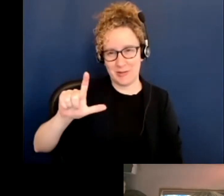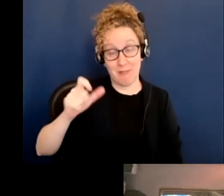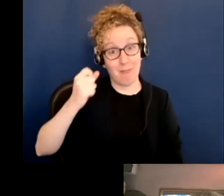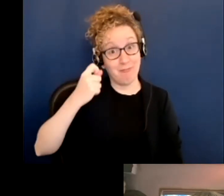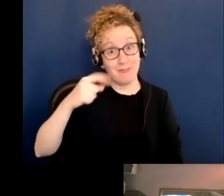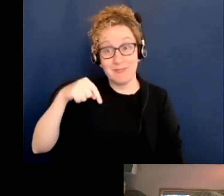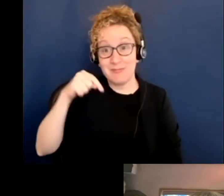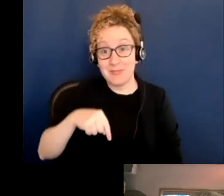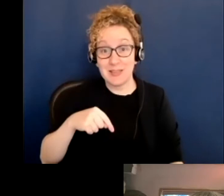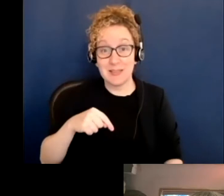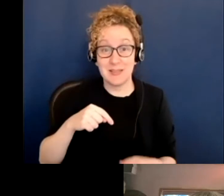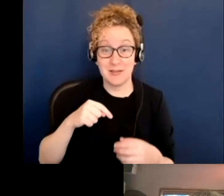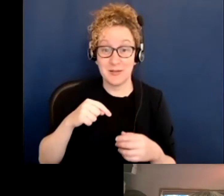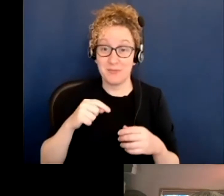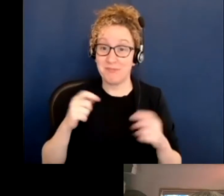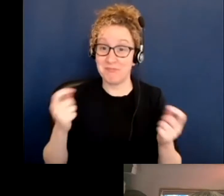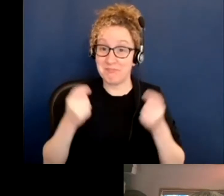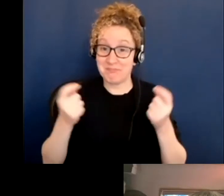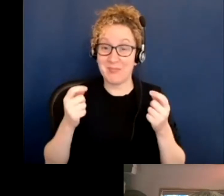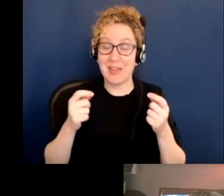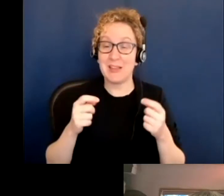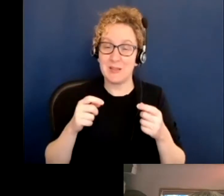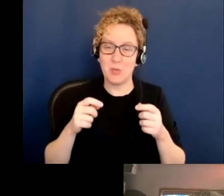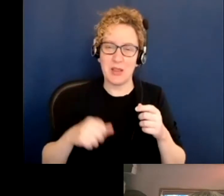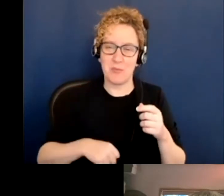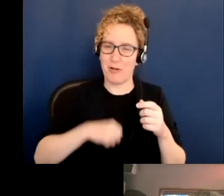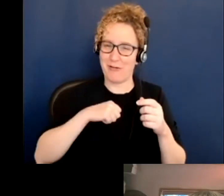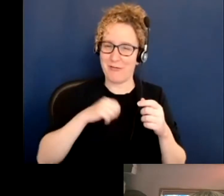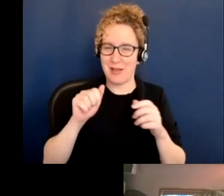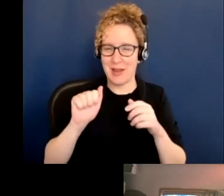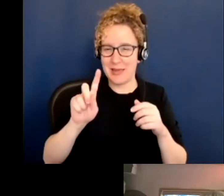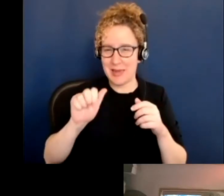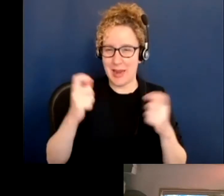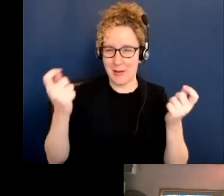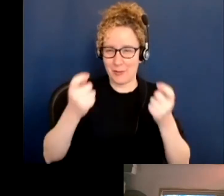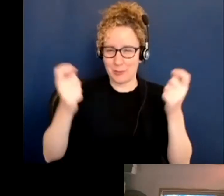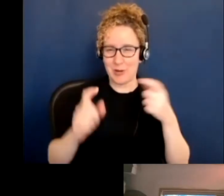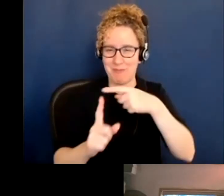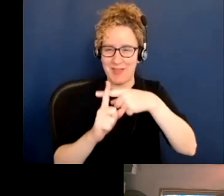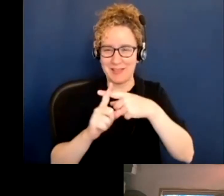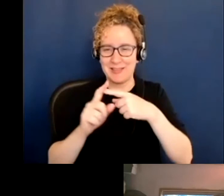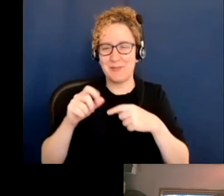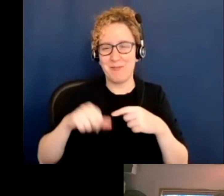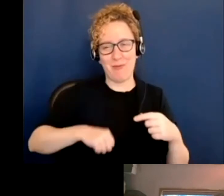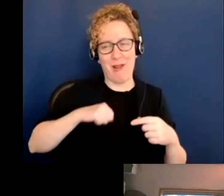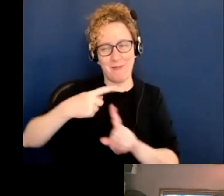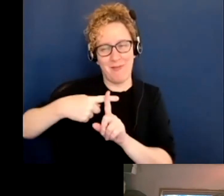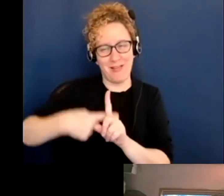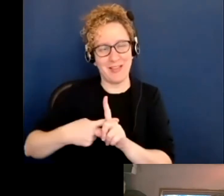the anniversary of the Americans with Disabilities Act. There is no other trailblazer than Susan Sygall and I am grateful to have her as a mentor,